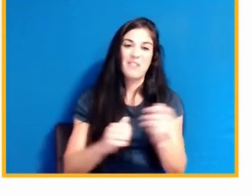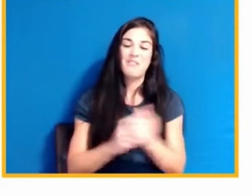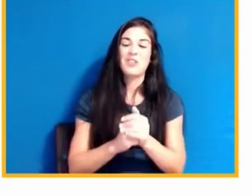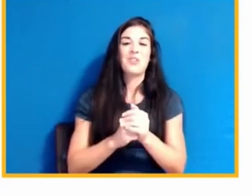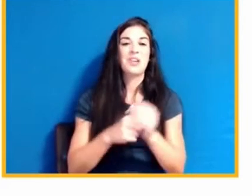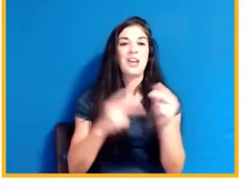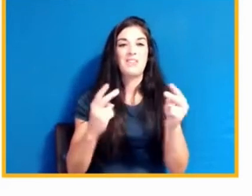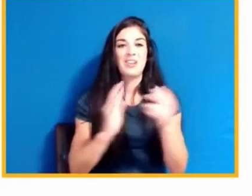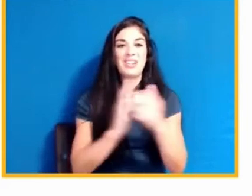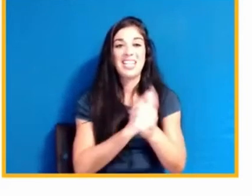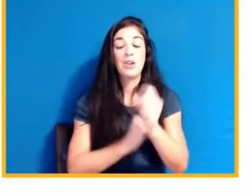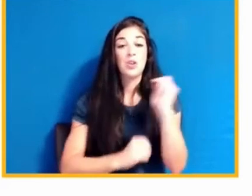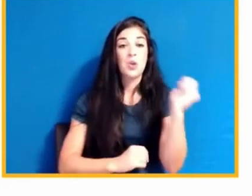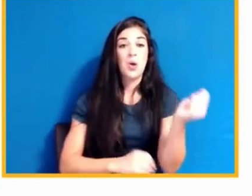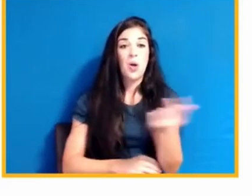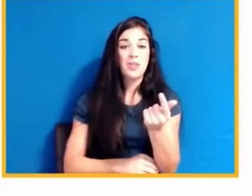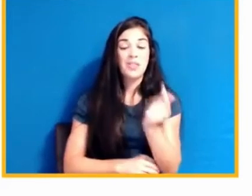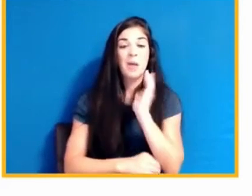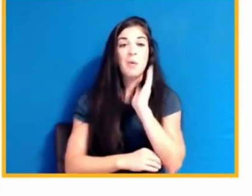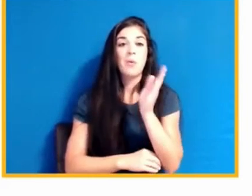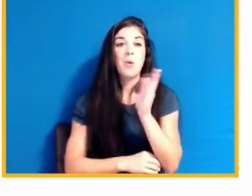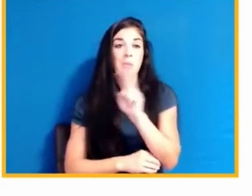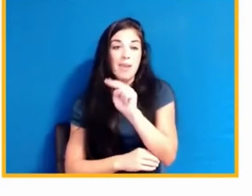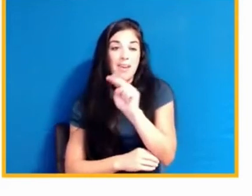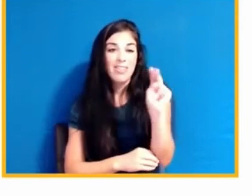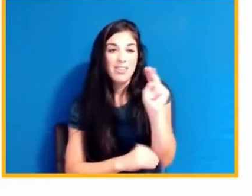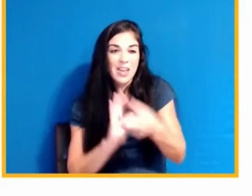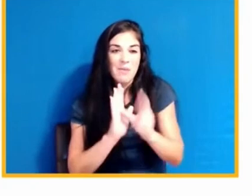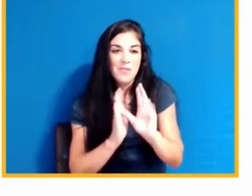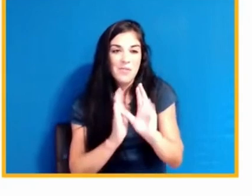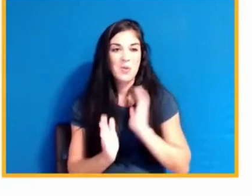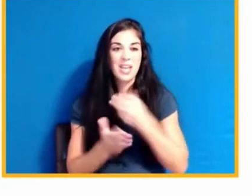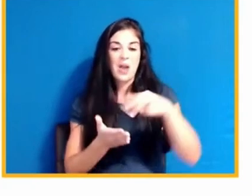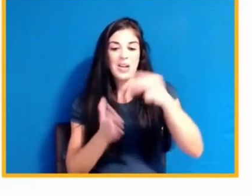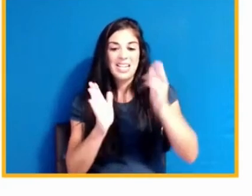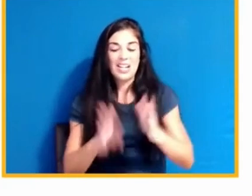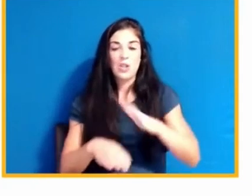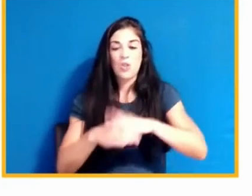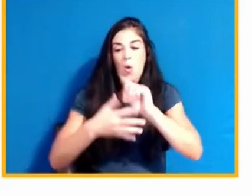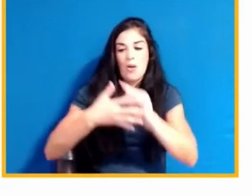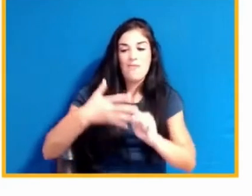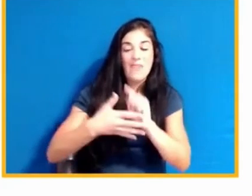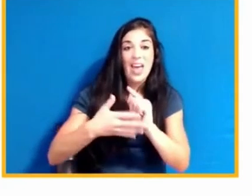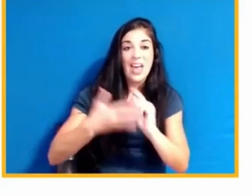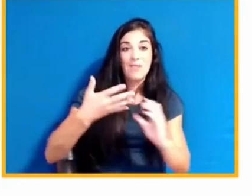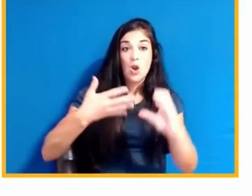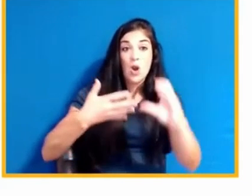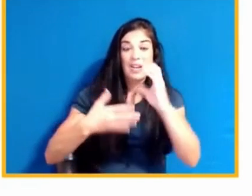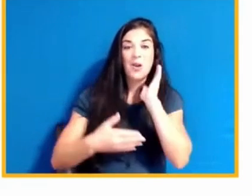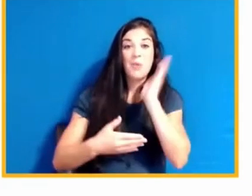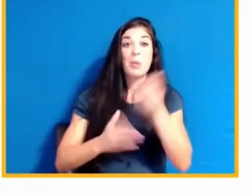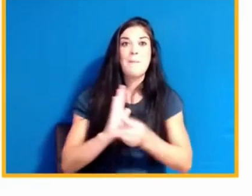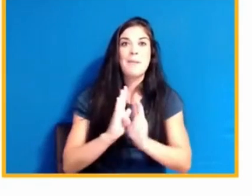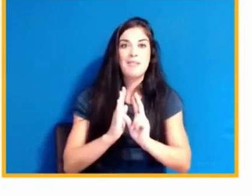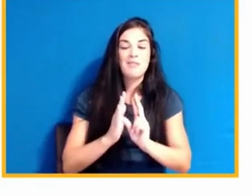and they will be reviewing our dancers today on five different criteria points. They're going to be reviewing our dances